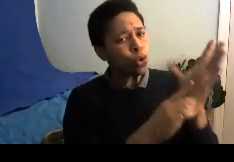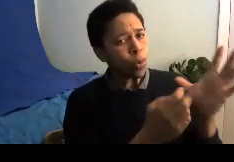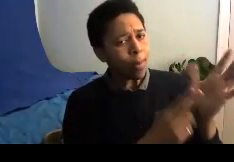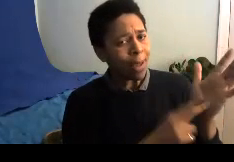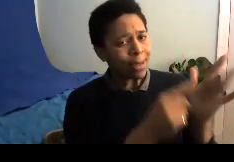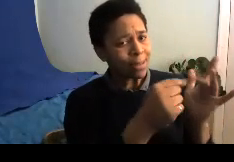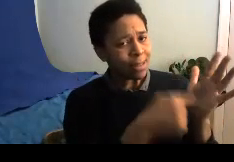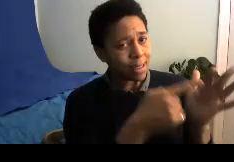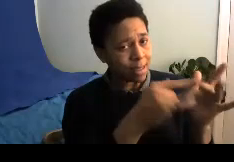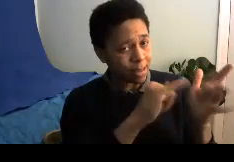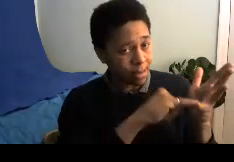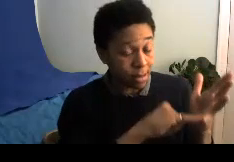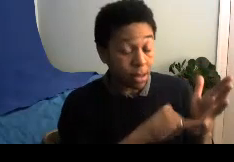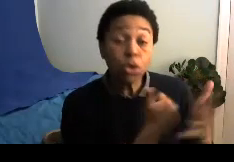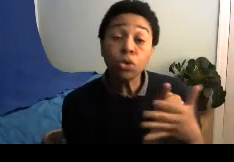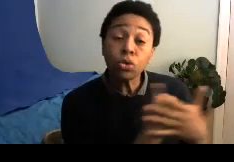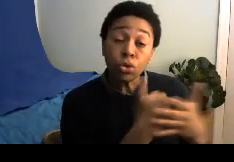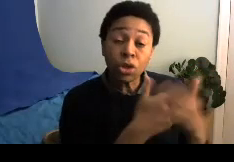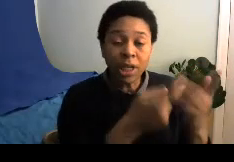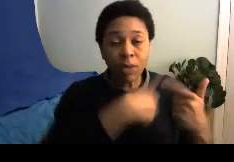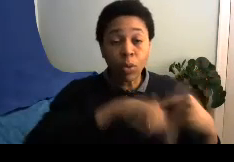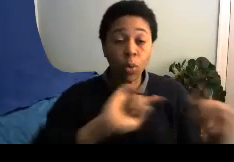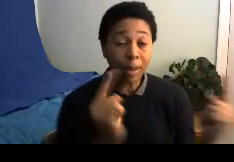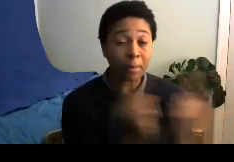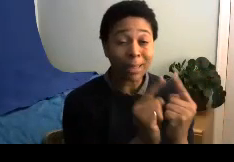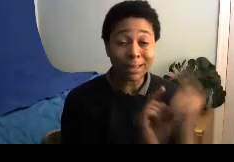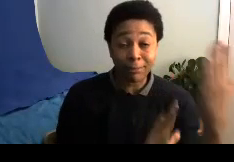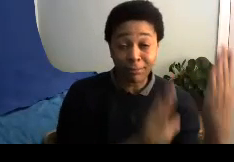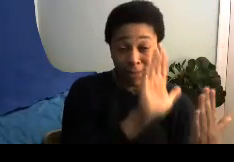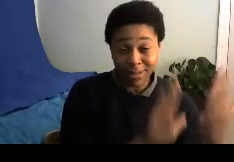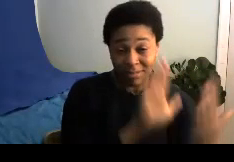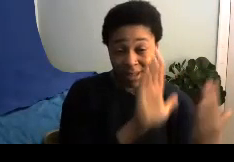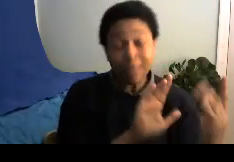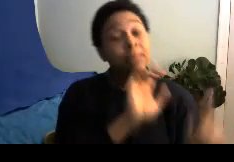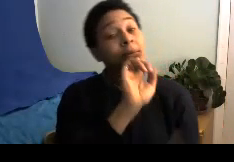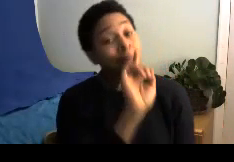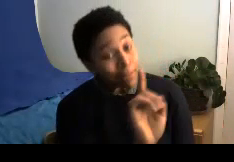person. But obviously, the world is different to the moment. But